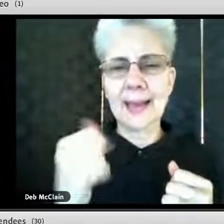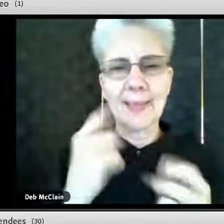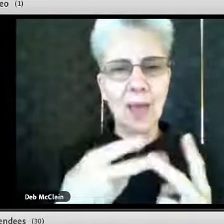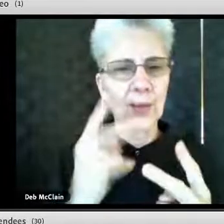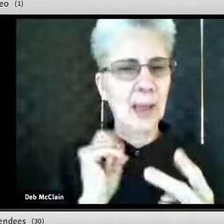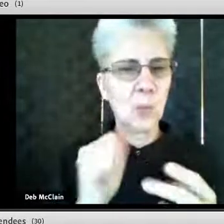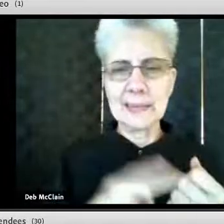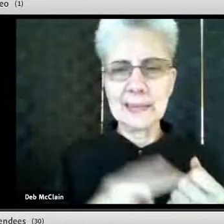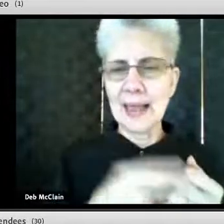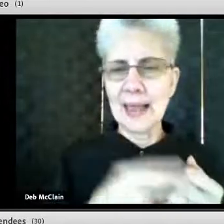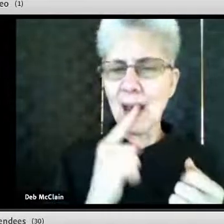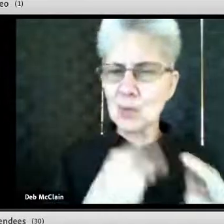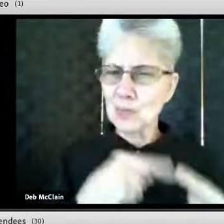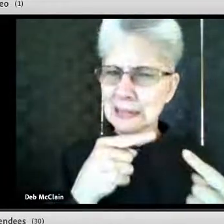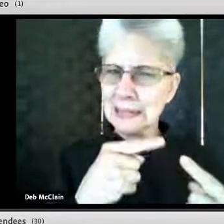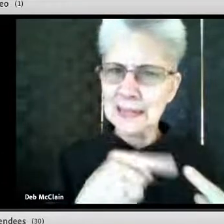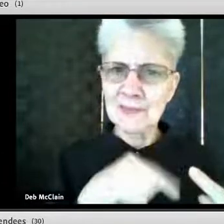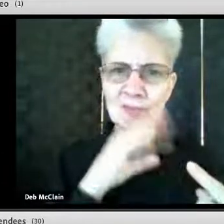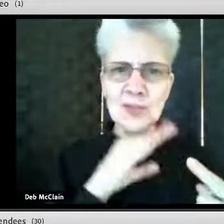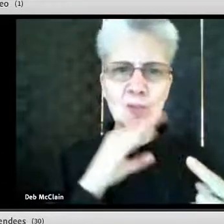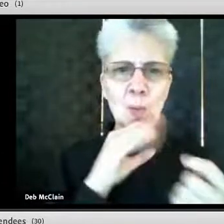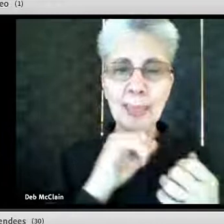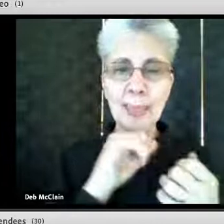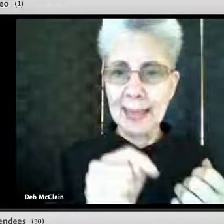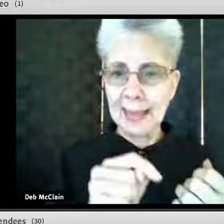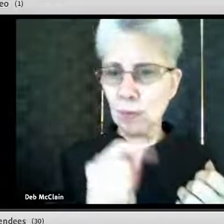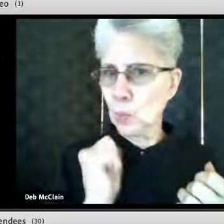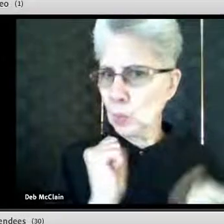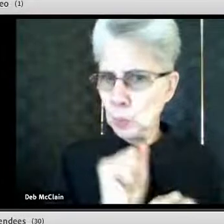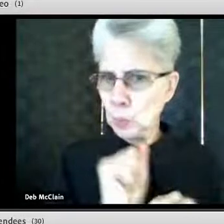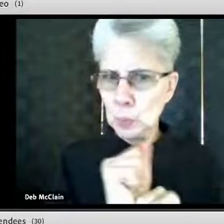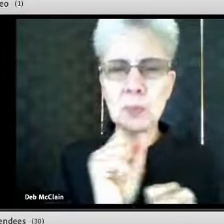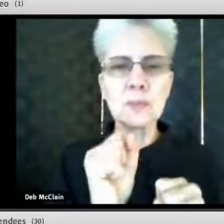I was getting really, really frustrated with it.